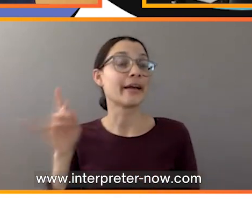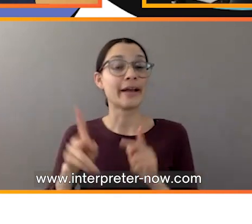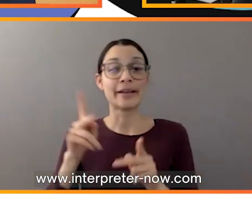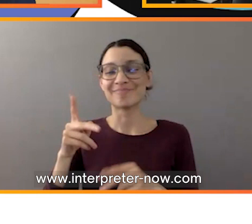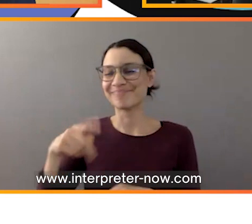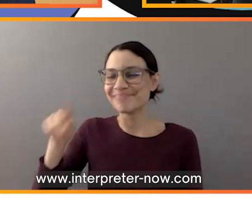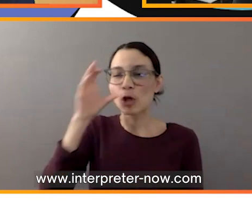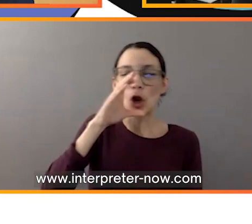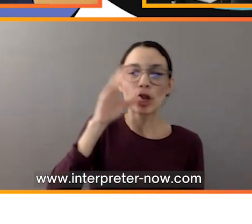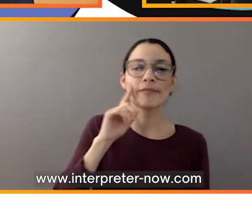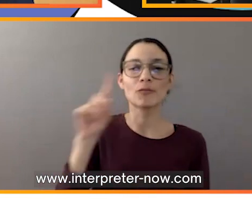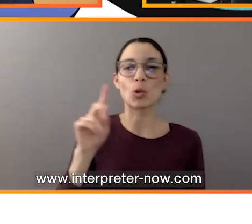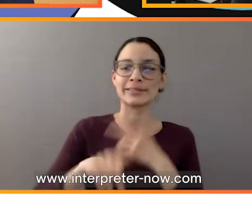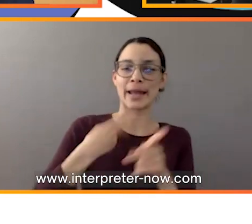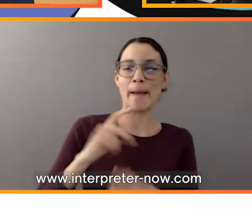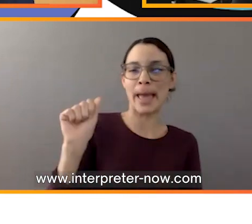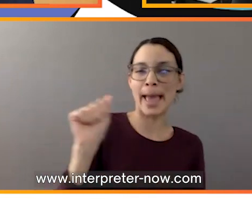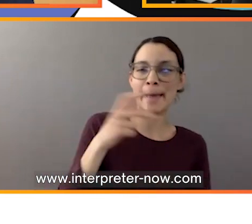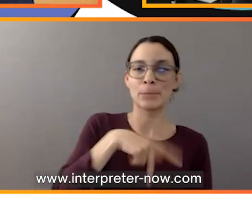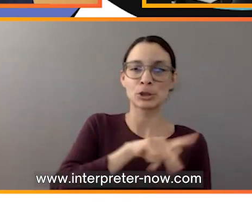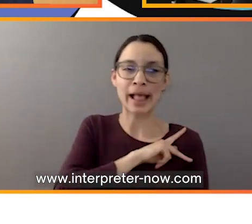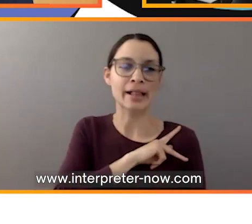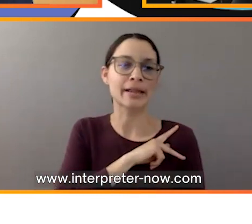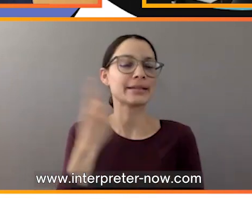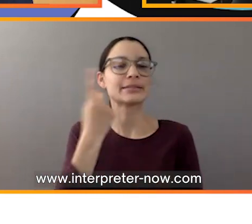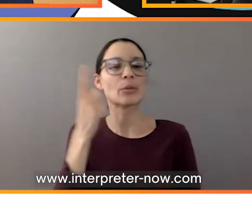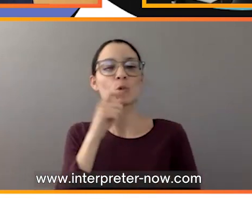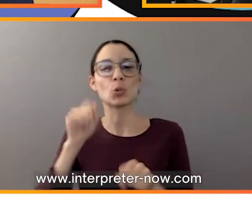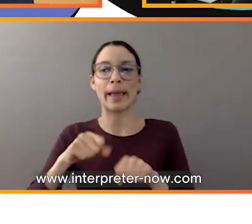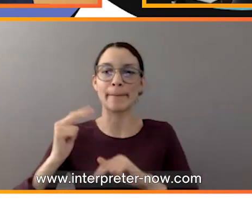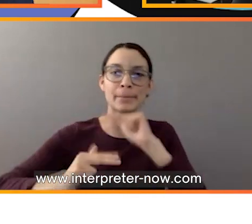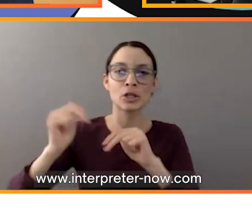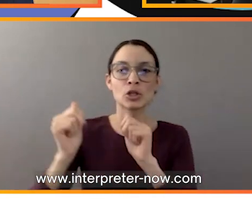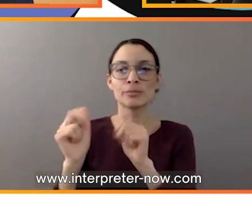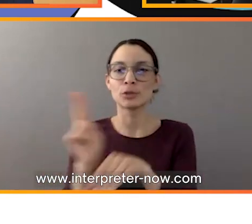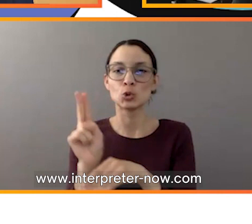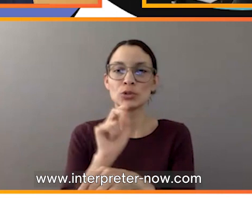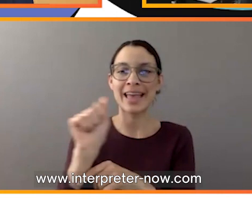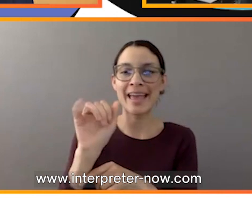change the world," and get access to capital. Then tech companies are just slow on hiring.